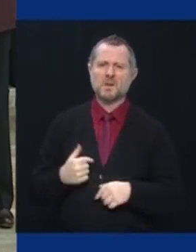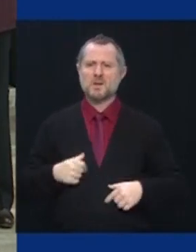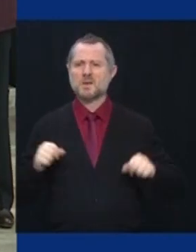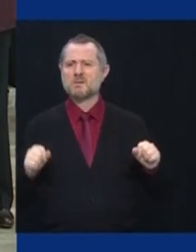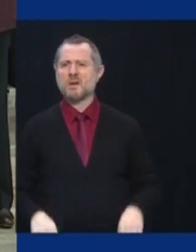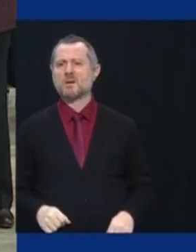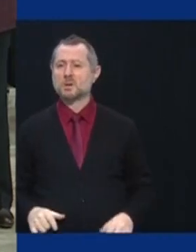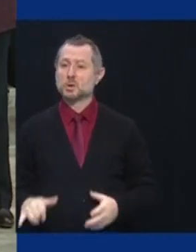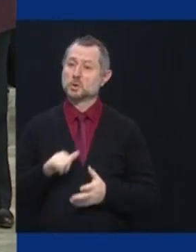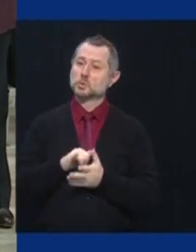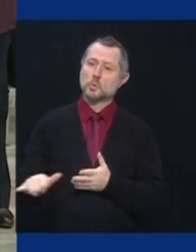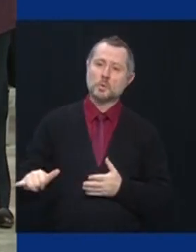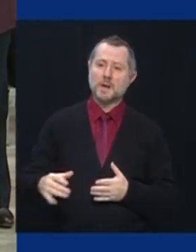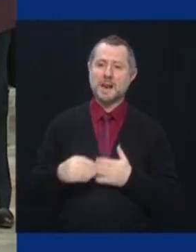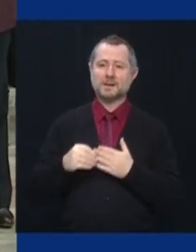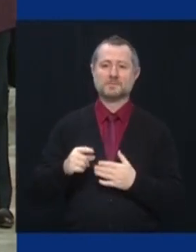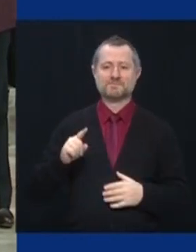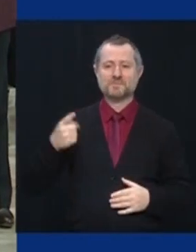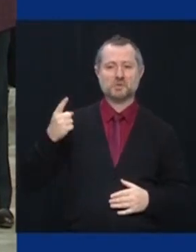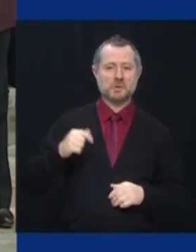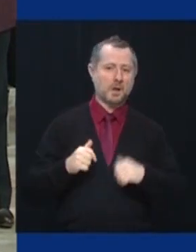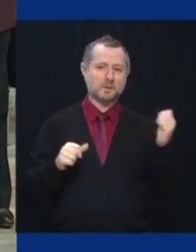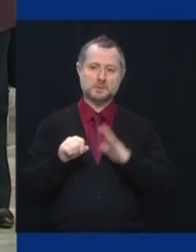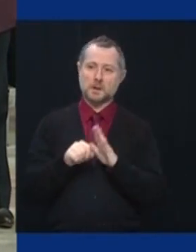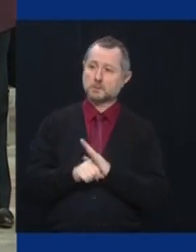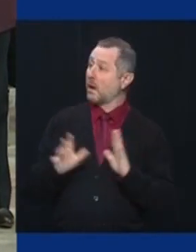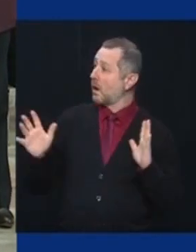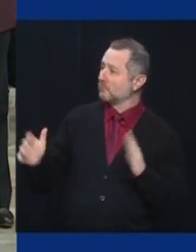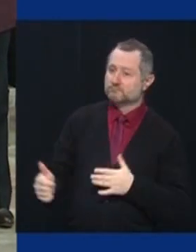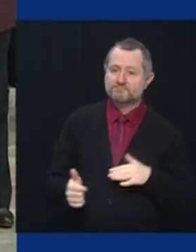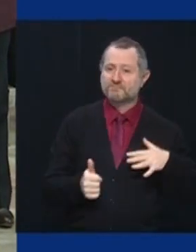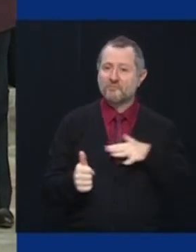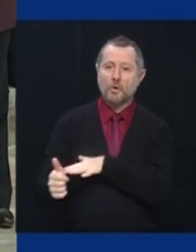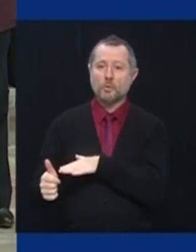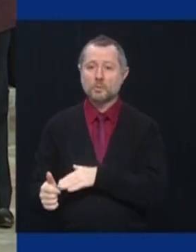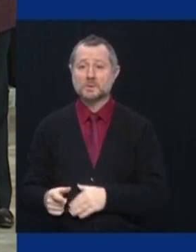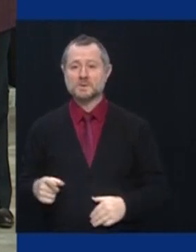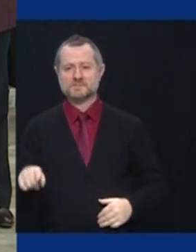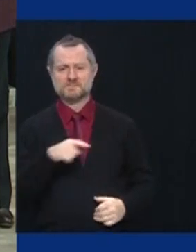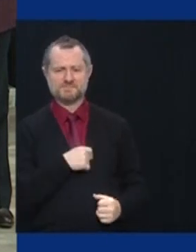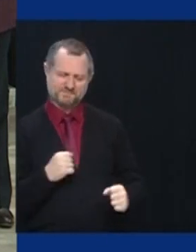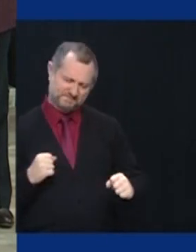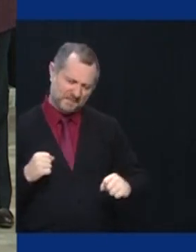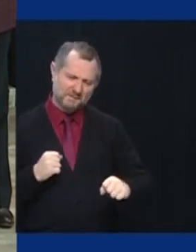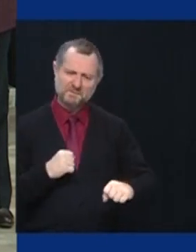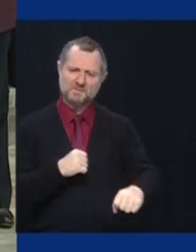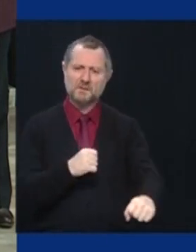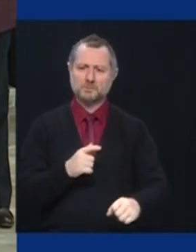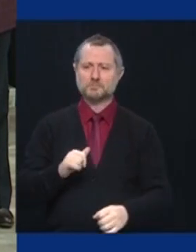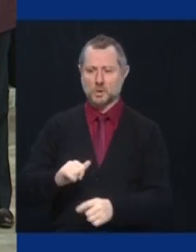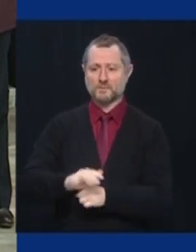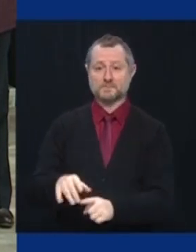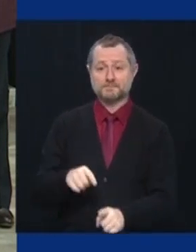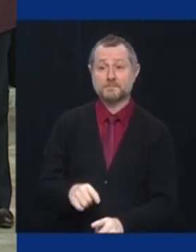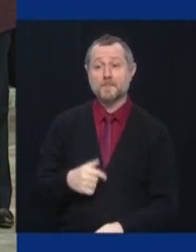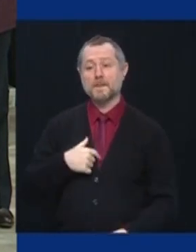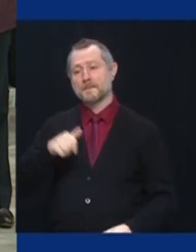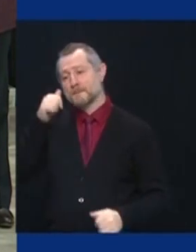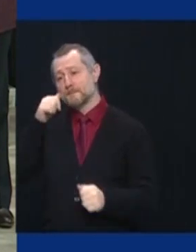UNCANNY AND UNSCRUPULOUS LEADERSHIP WE THANK YOU THAT YOU ROSE TO THE OCCASION, AND NEW YORK WAS A TRAIL BLAZER FOR OTHER STATES AS WE FOUGHT